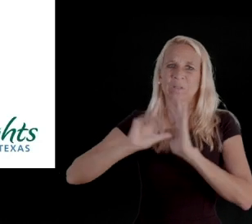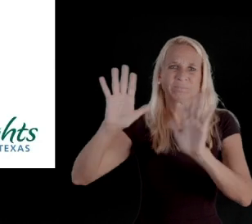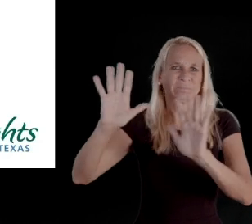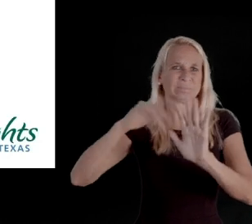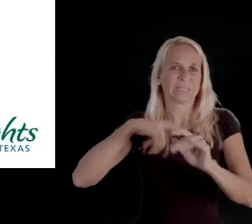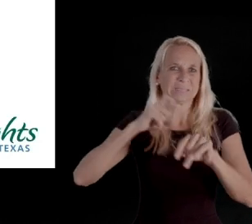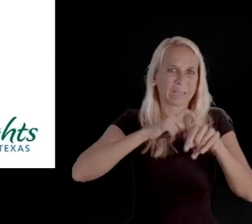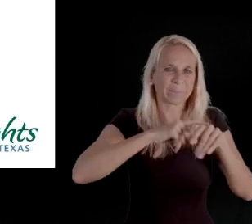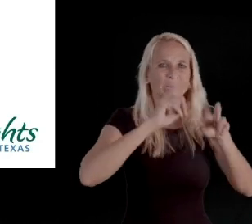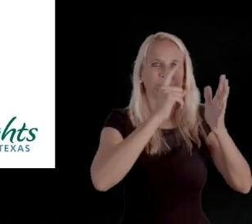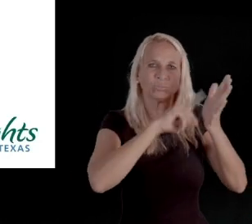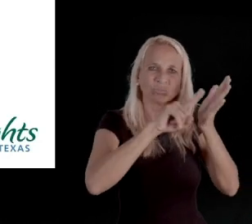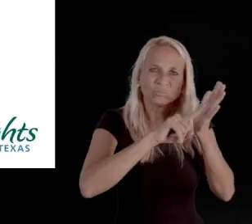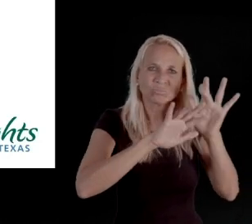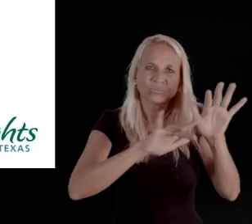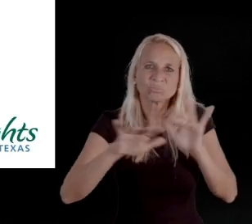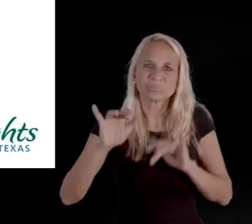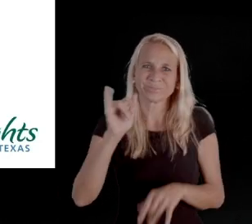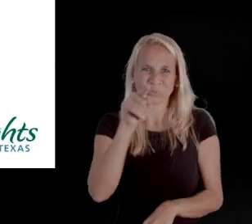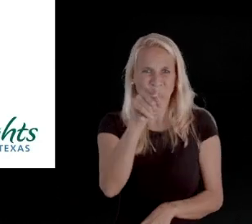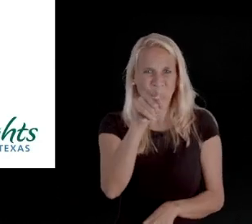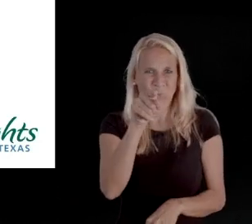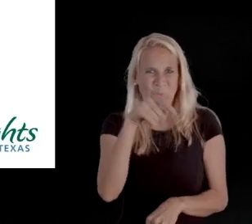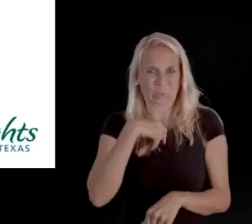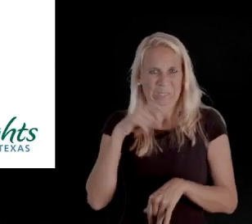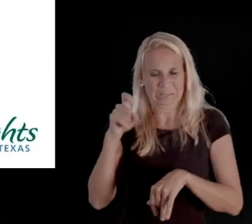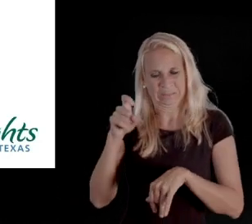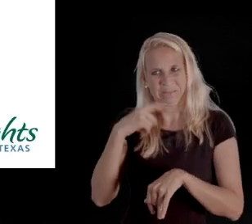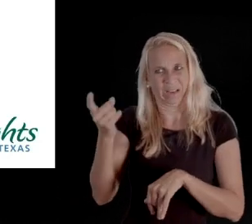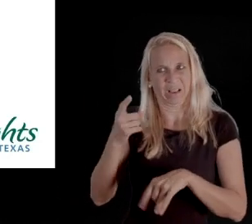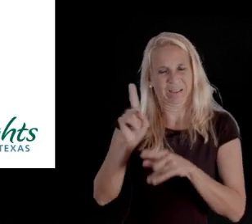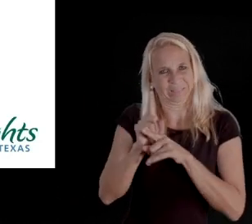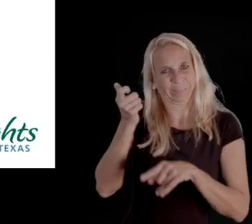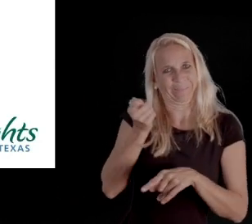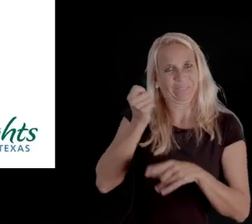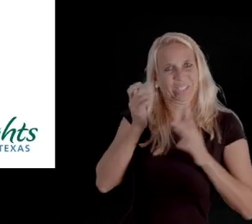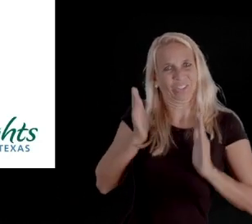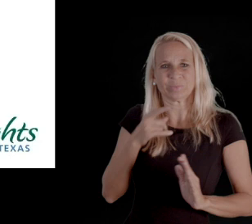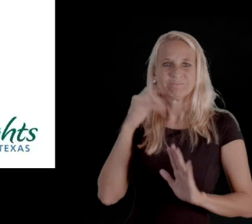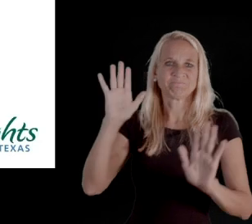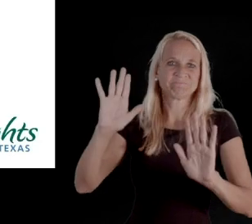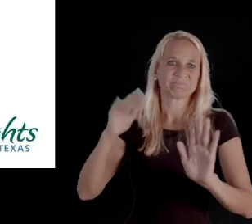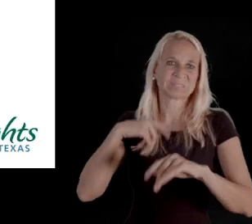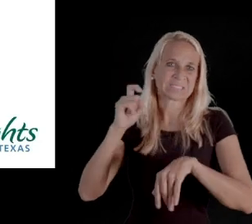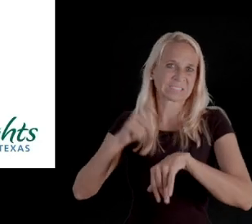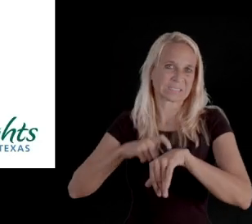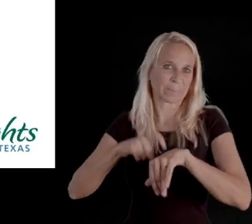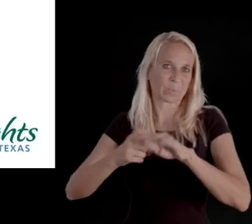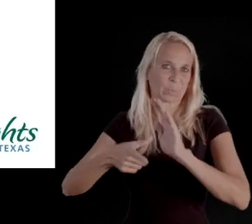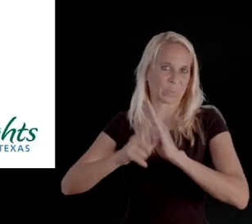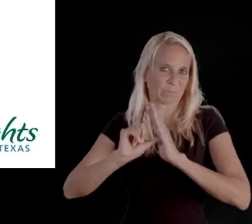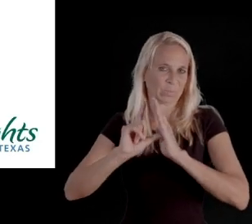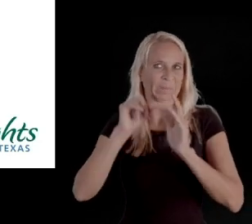Especially if it's just you as a beneficiary say, I need time to review it and see if I can talk to anyone about the information.